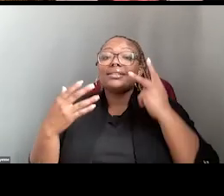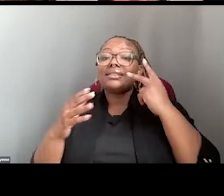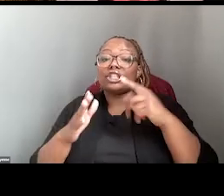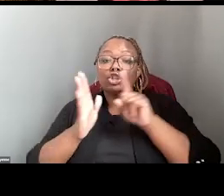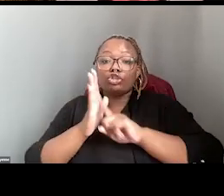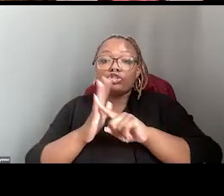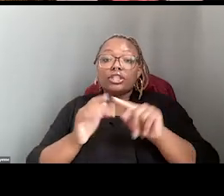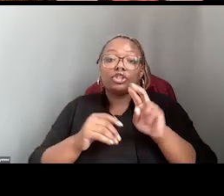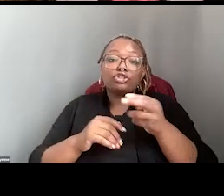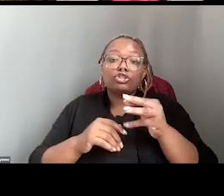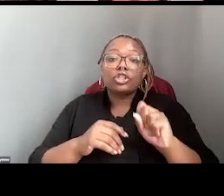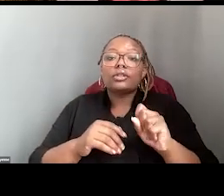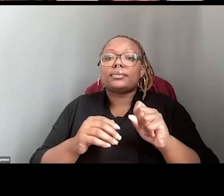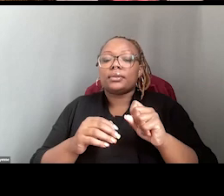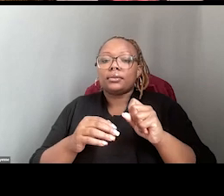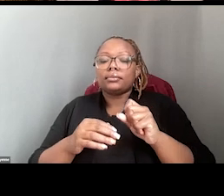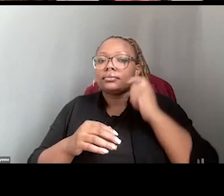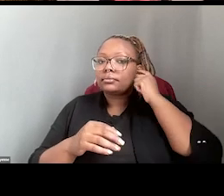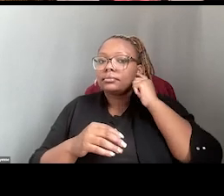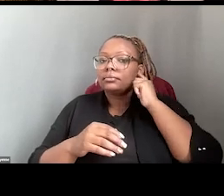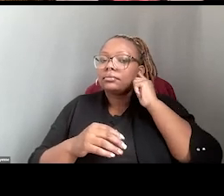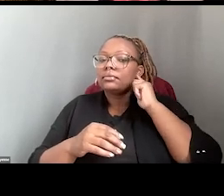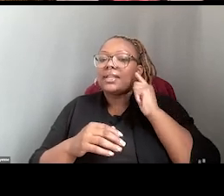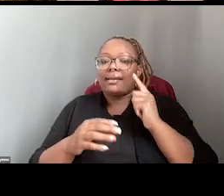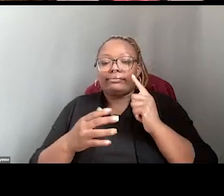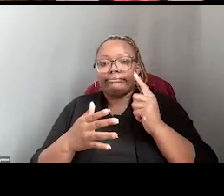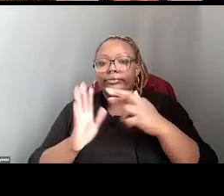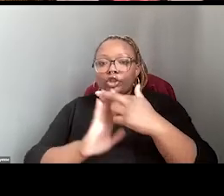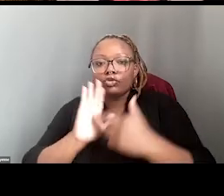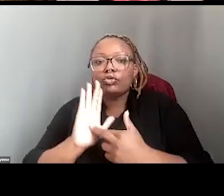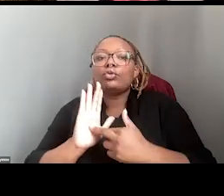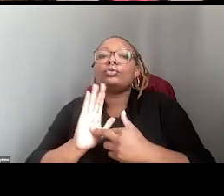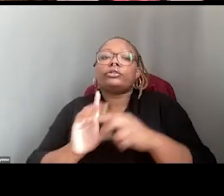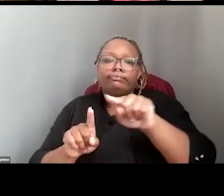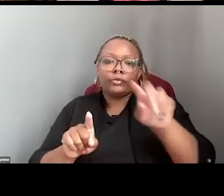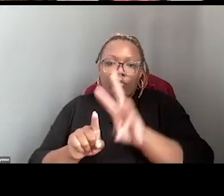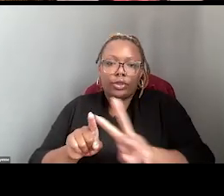the prior approval matrix, which will help you determine if you need to submit any type